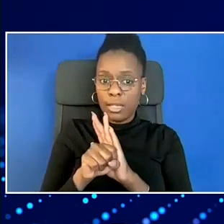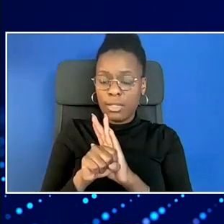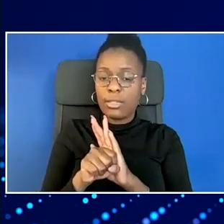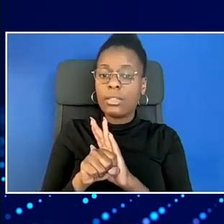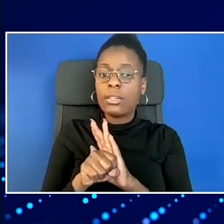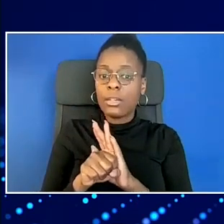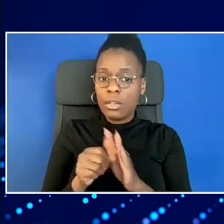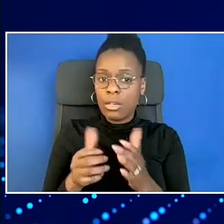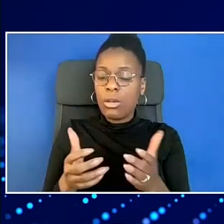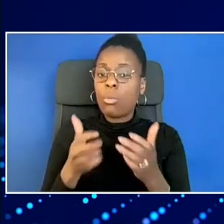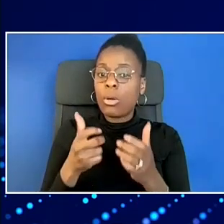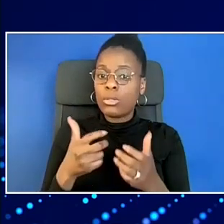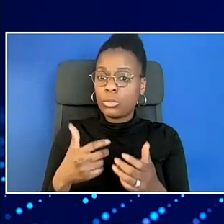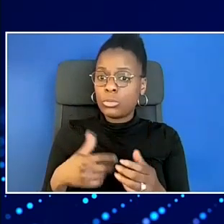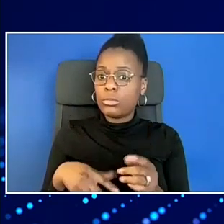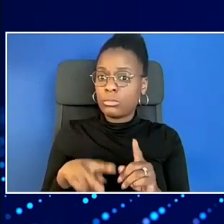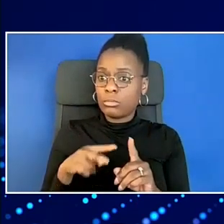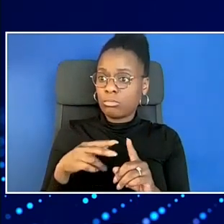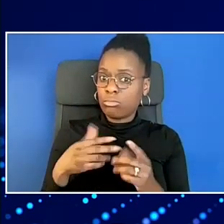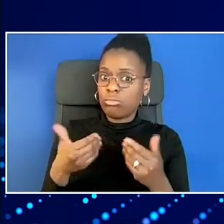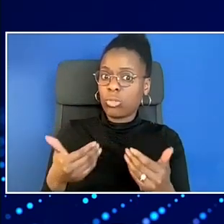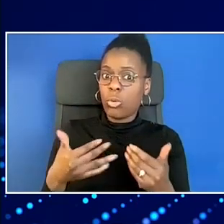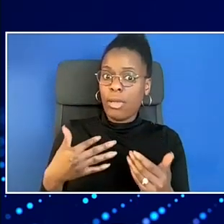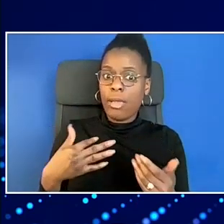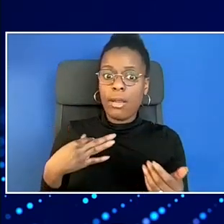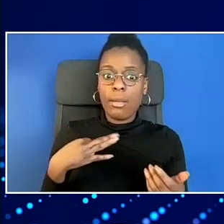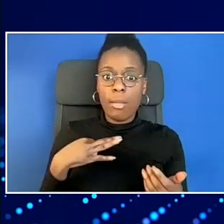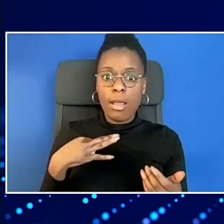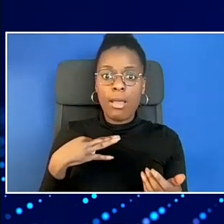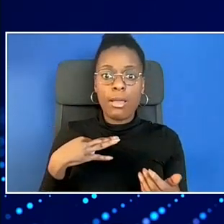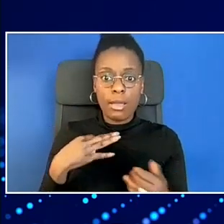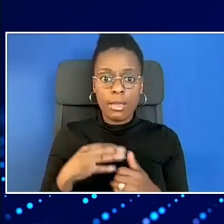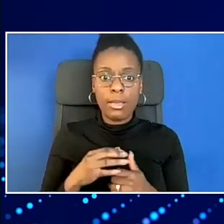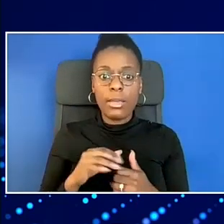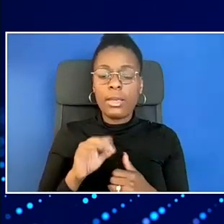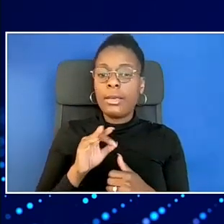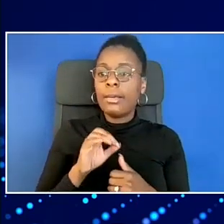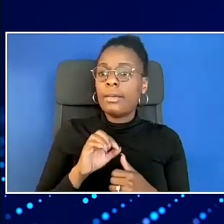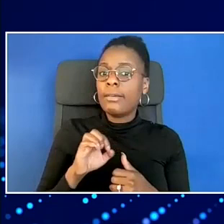apply for example a fee or a tuition